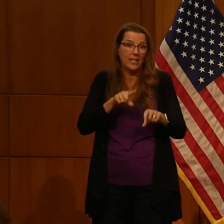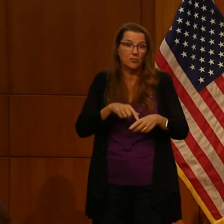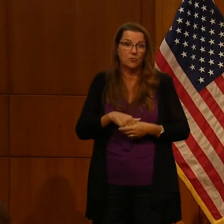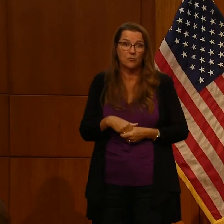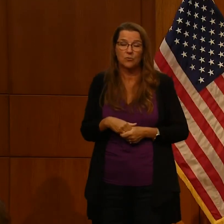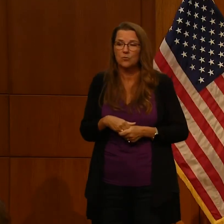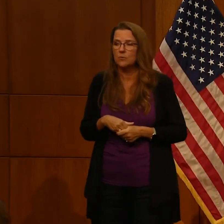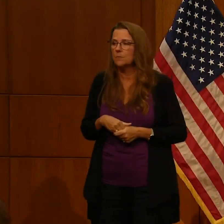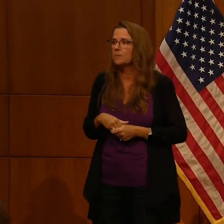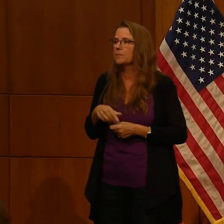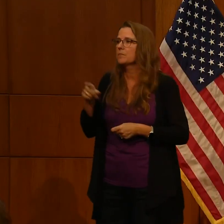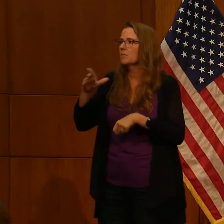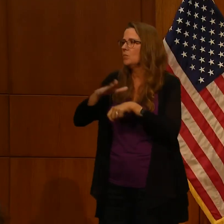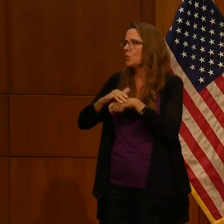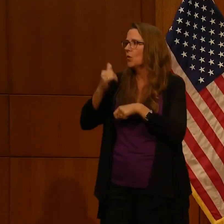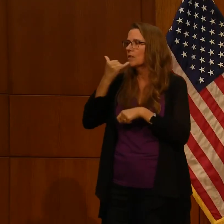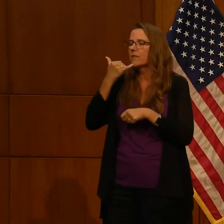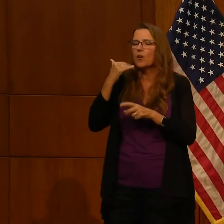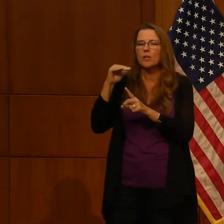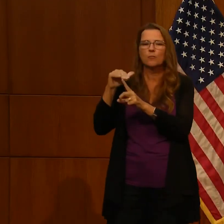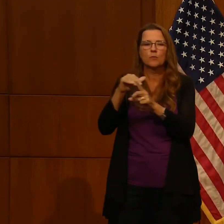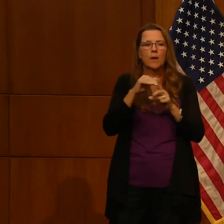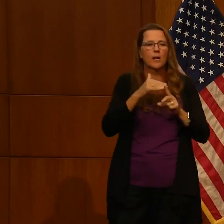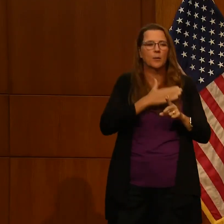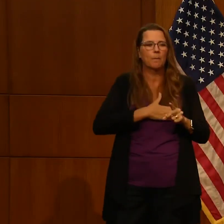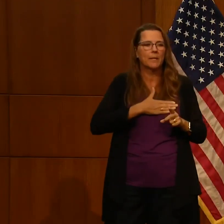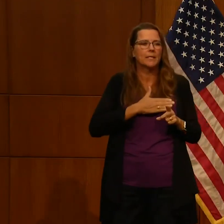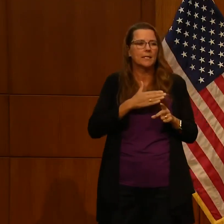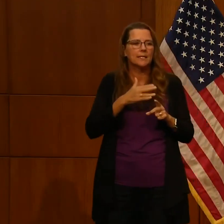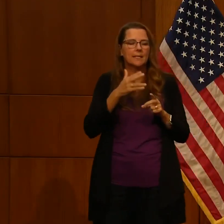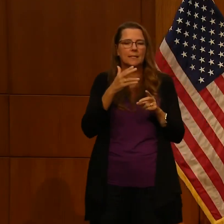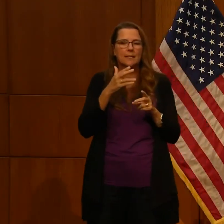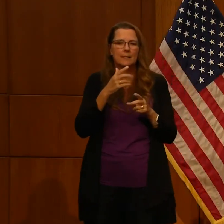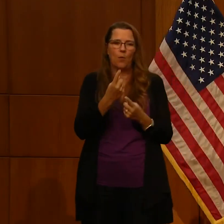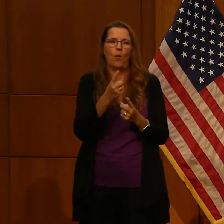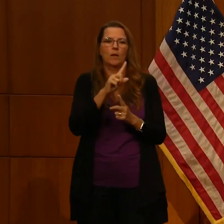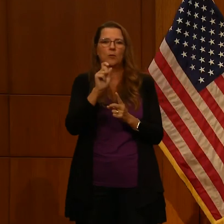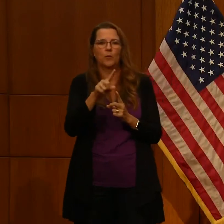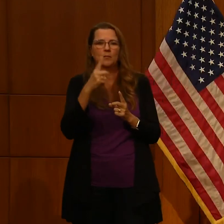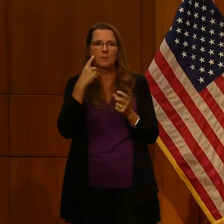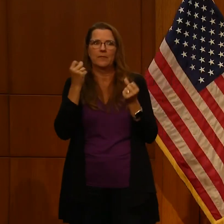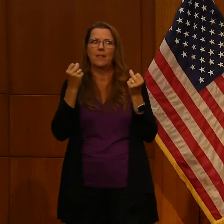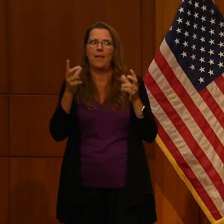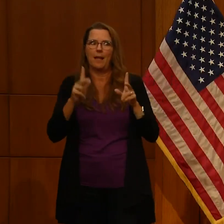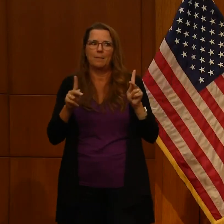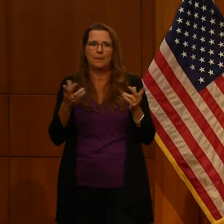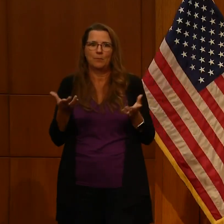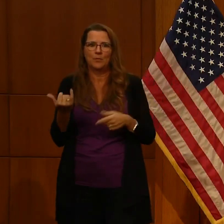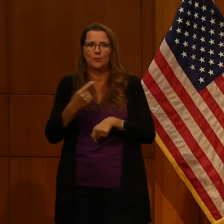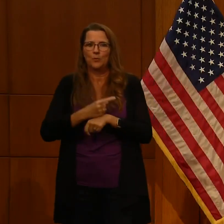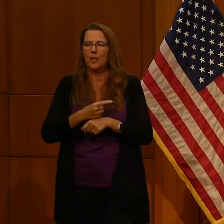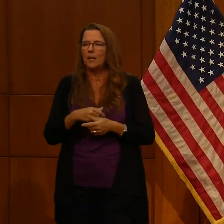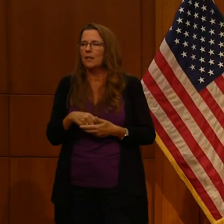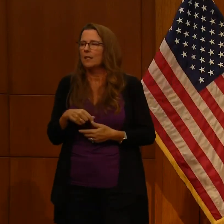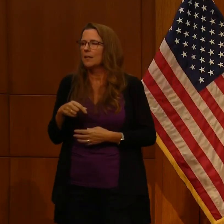HAVE AS MANY ANSWERS AS WE LIKE. ON IT INSTEAD. YOUR QUESTIONS TO ONE QUESTION. DOES